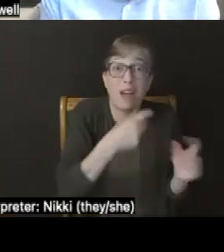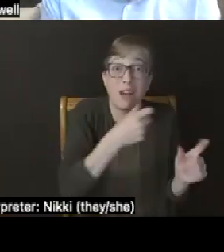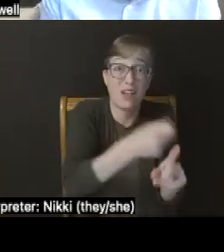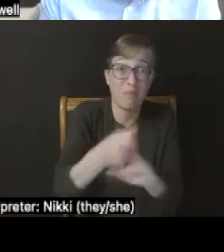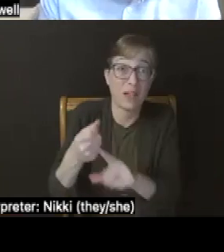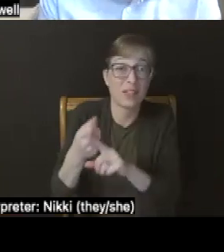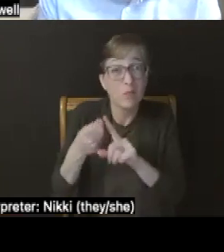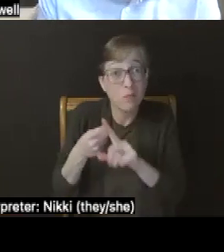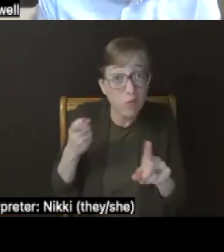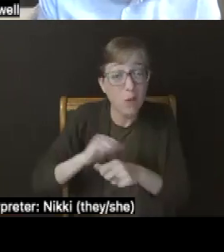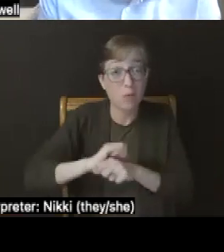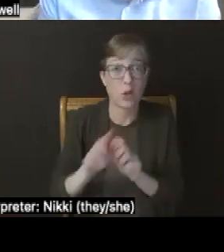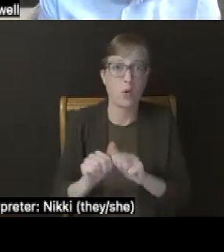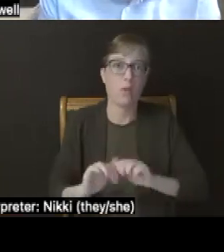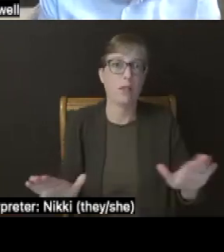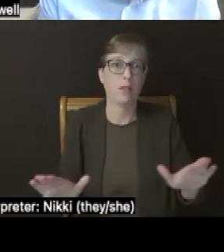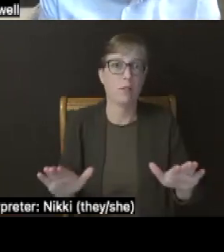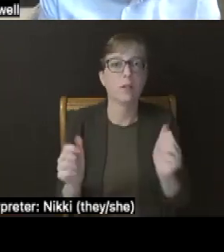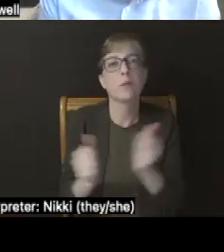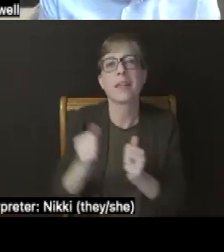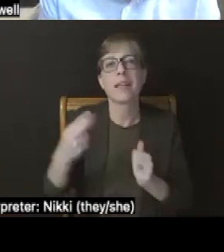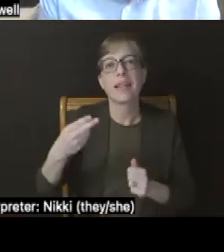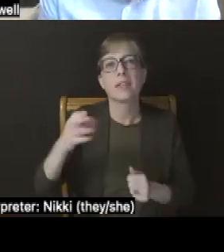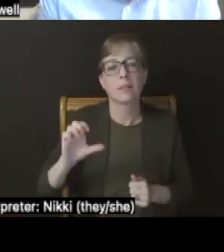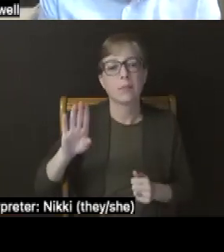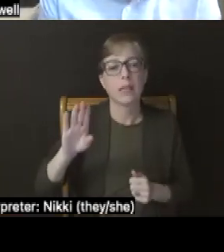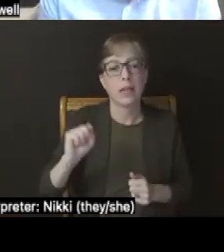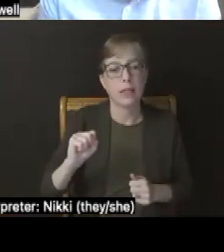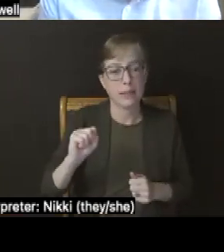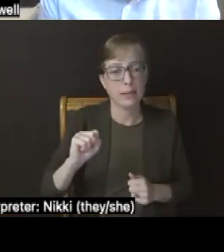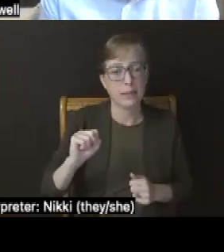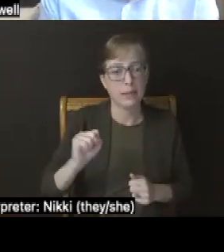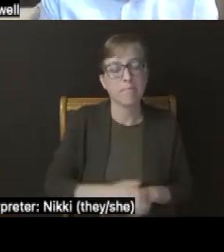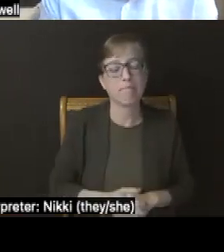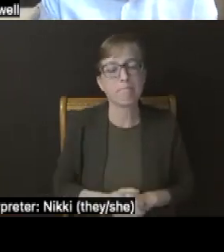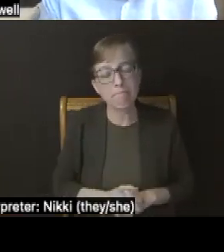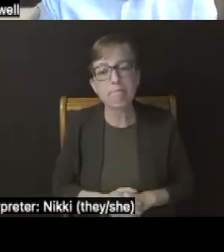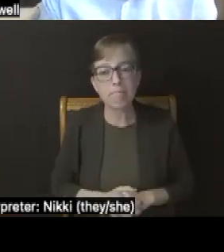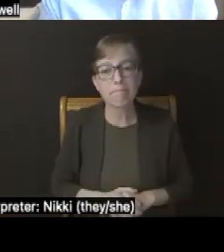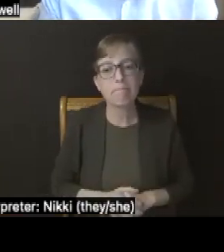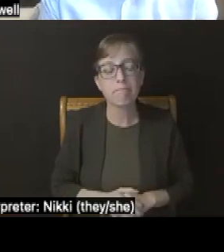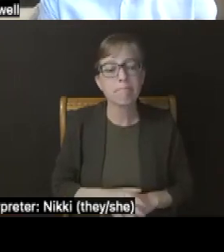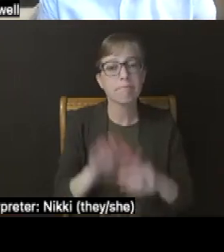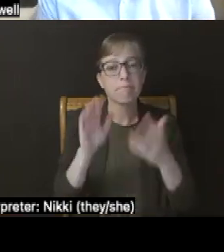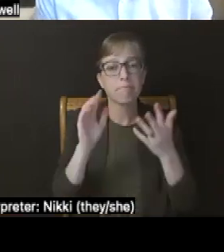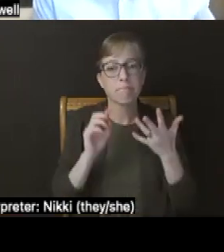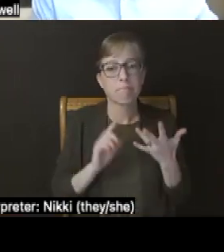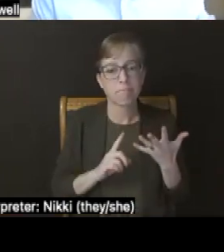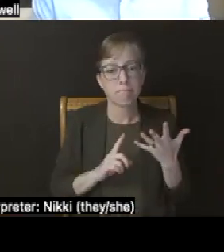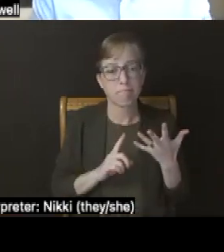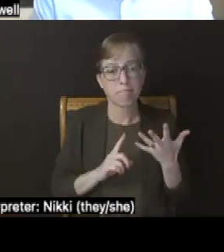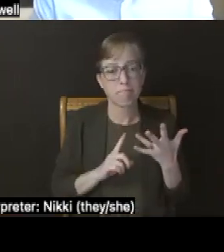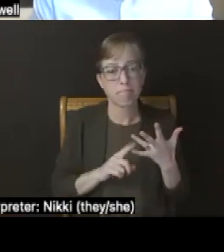And something that our centers is still really engaged in, then housing.